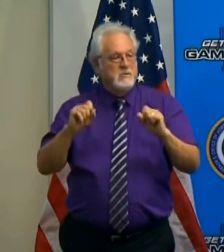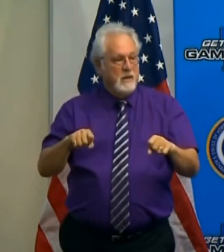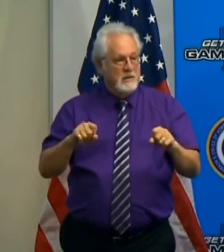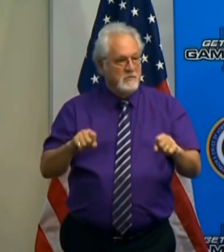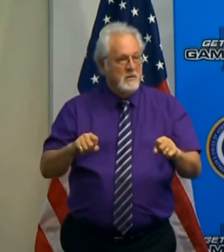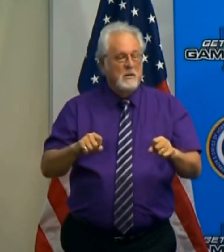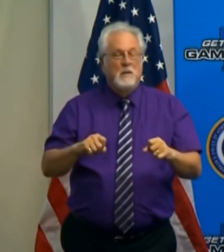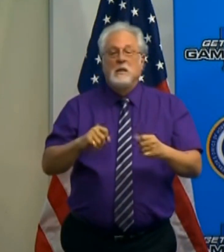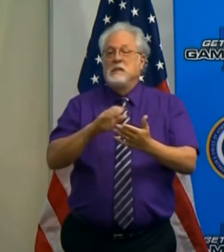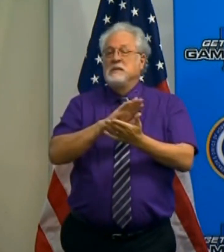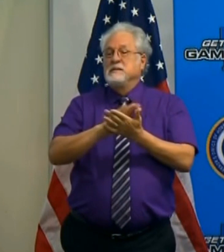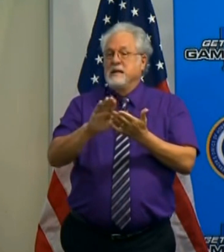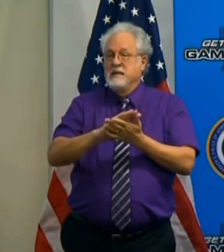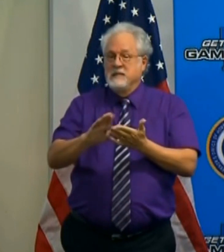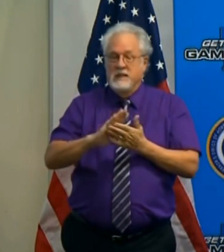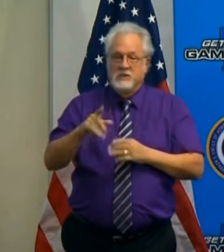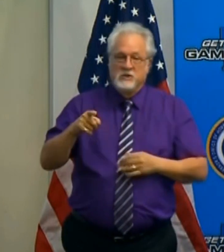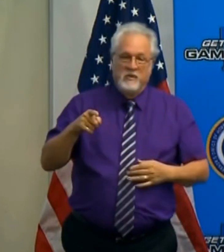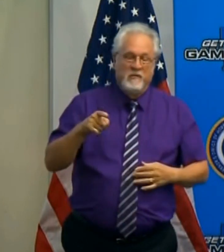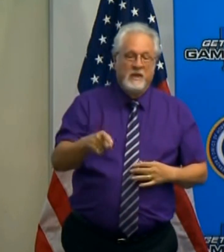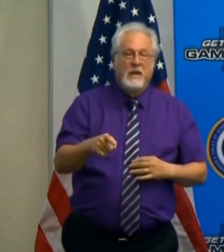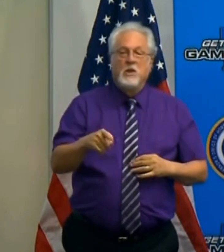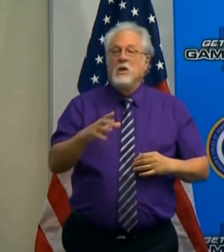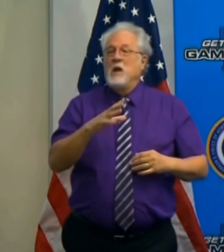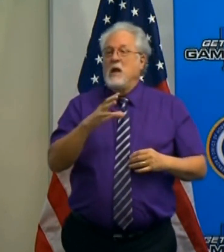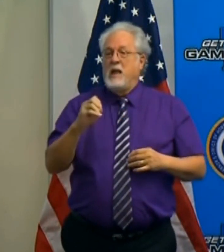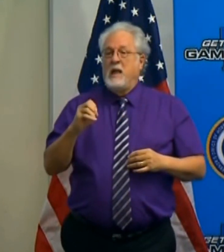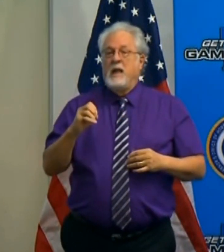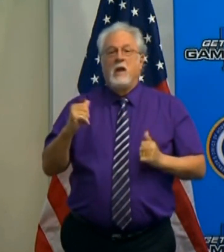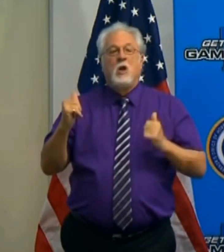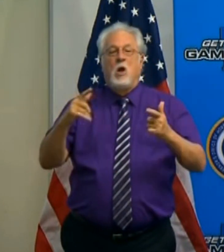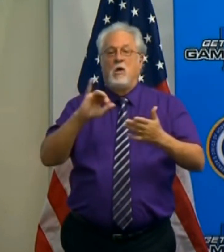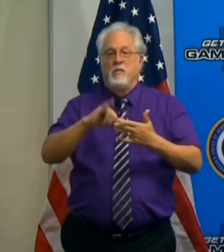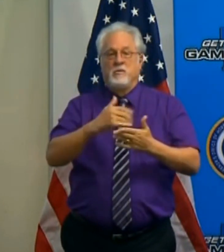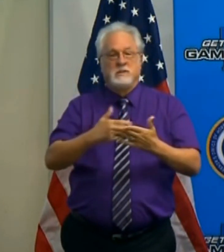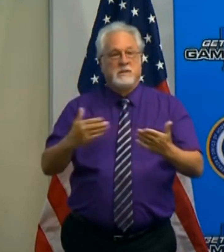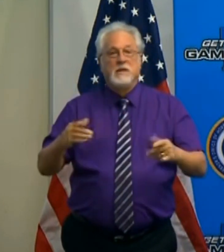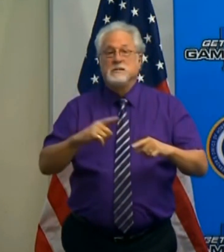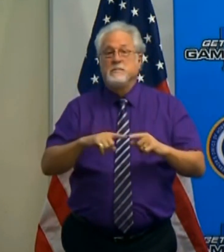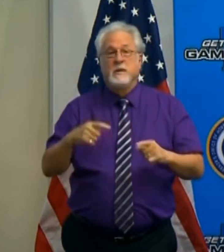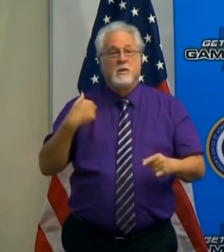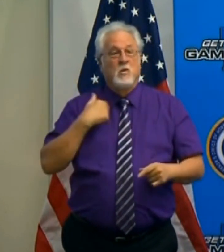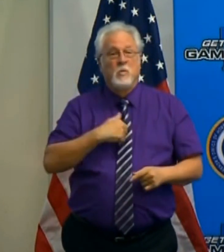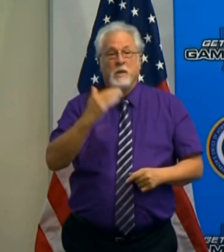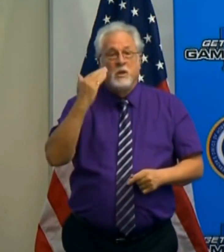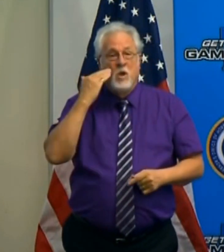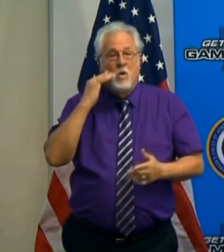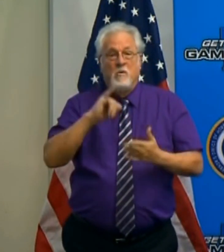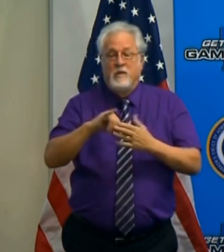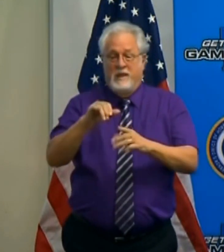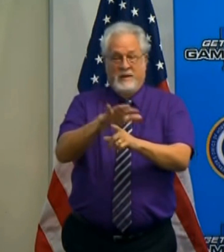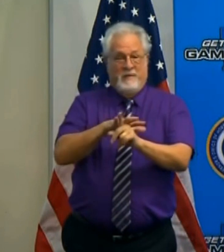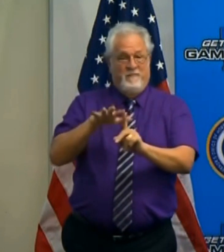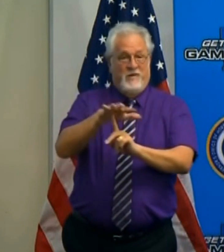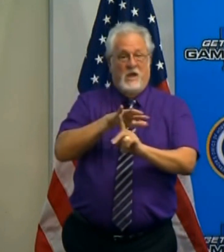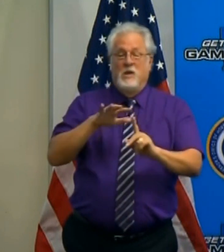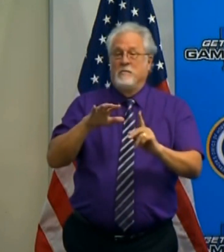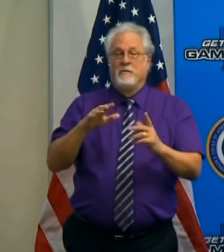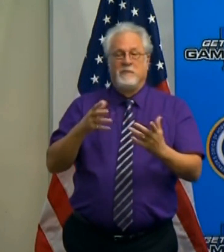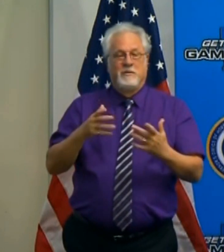sanitation is going to be there and and all of those things but we just know that that environment is more conducive to the spread of